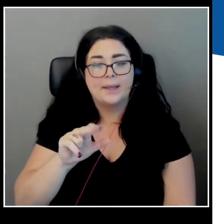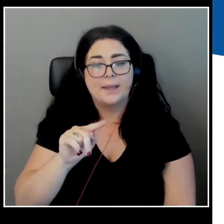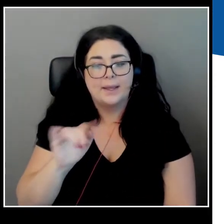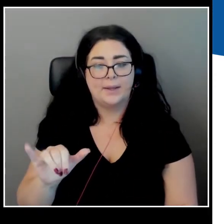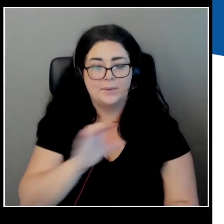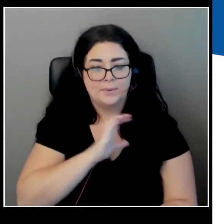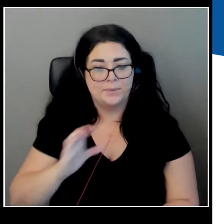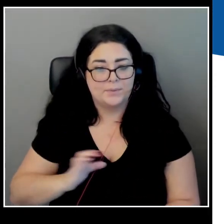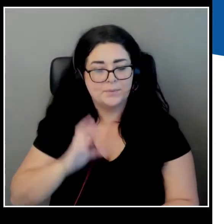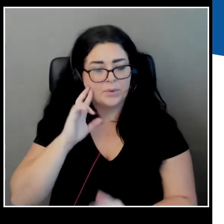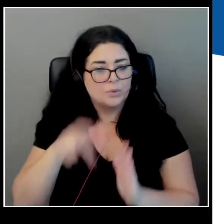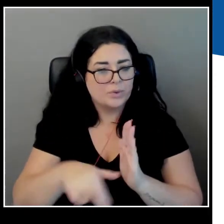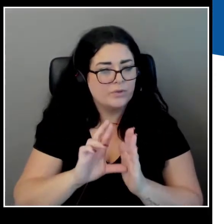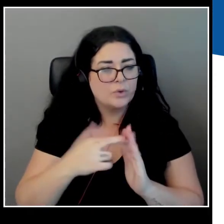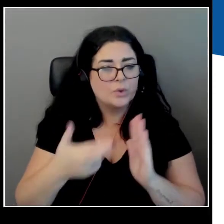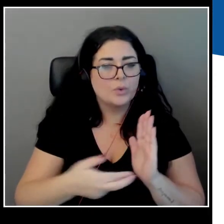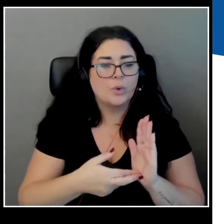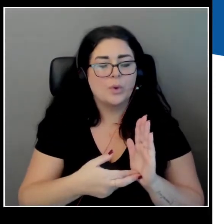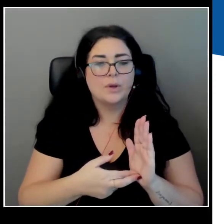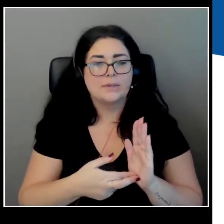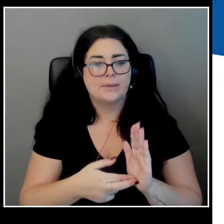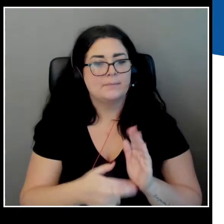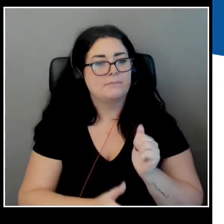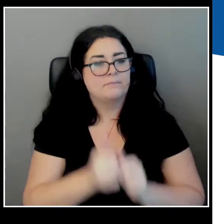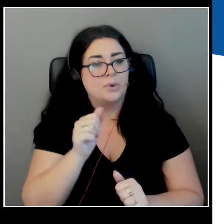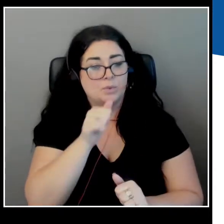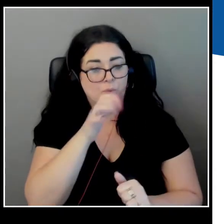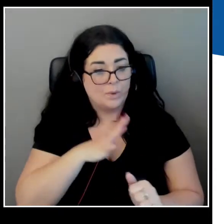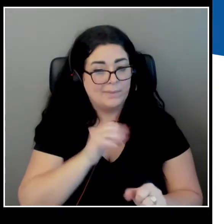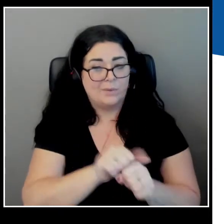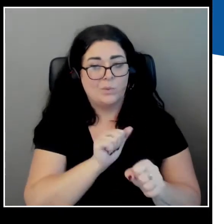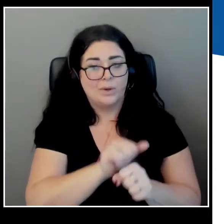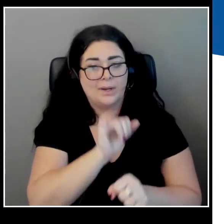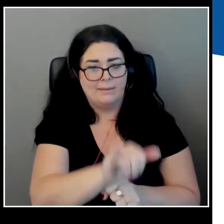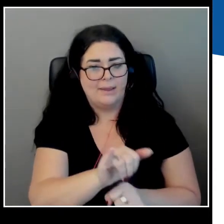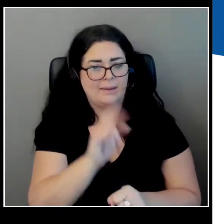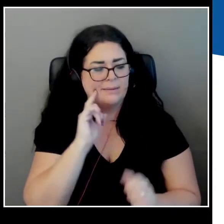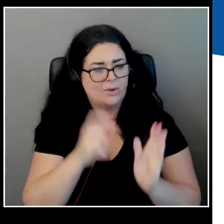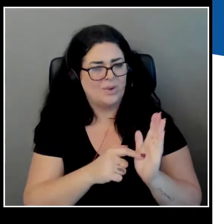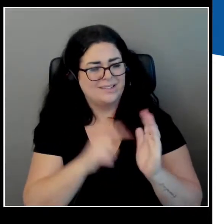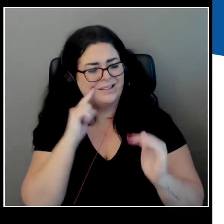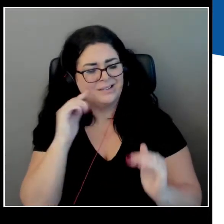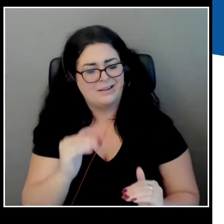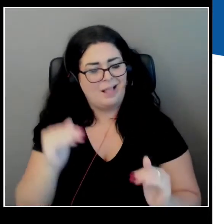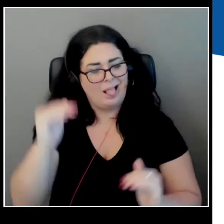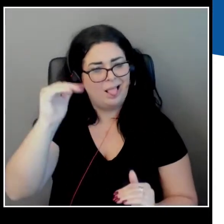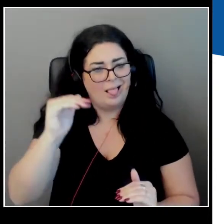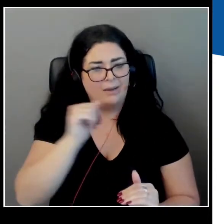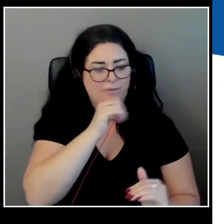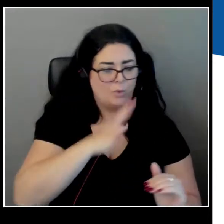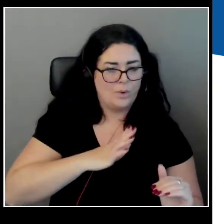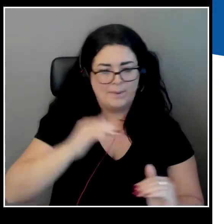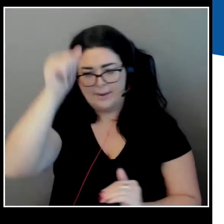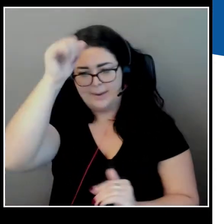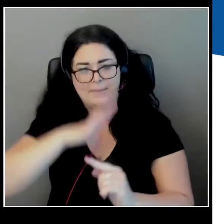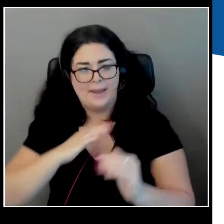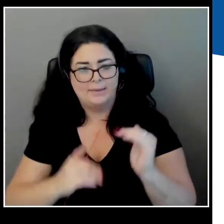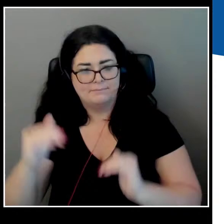by women with the goal of determining if there are gender wage gaps with the goal of ensuring equitable pay practices.